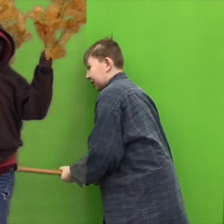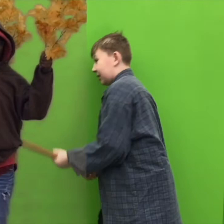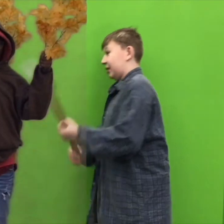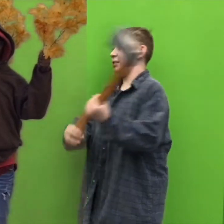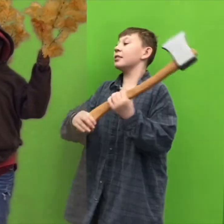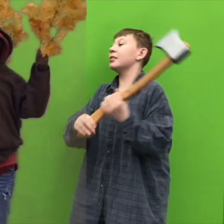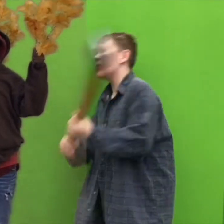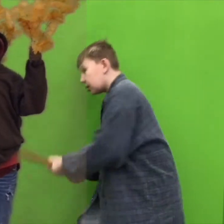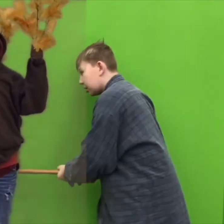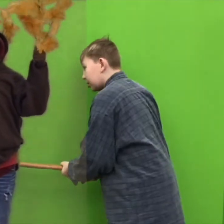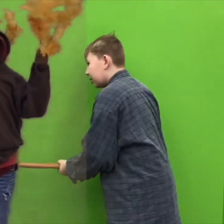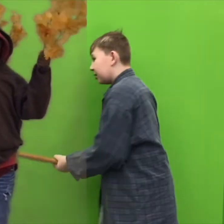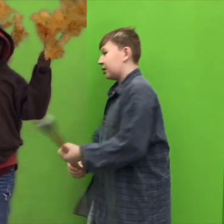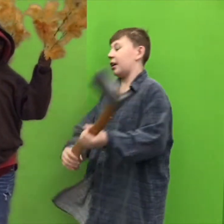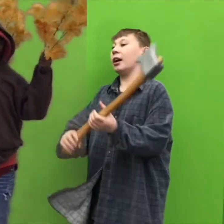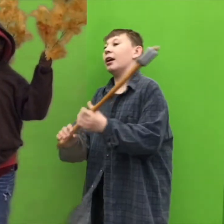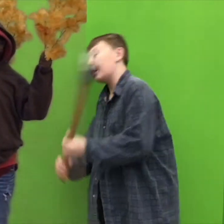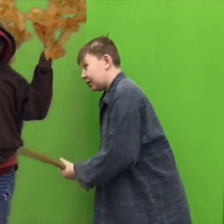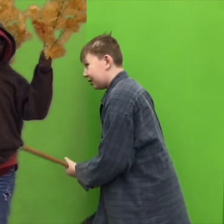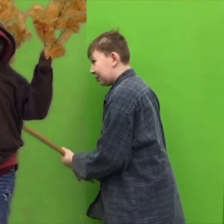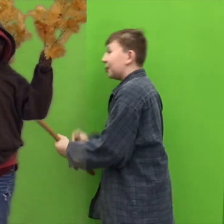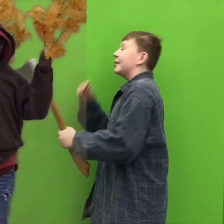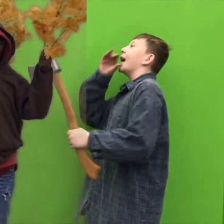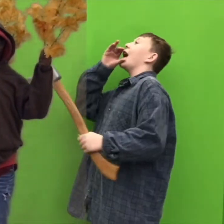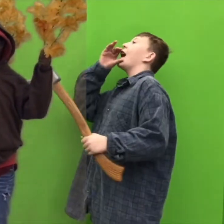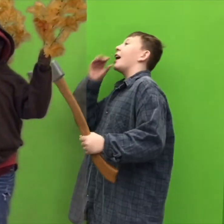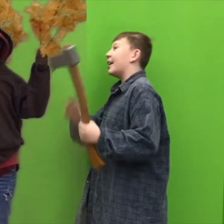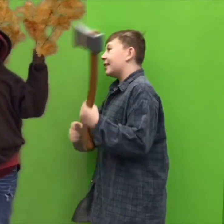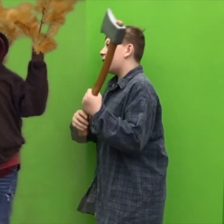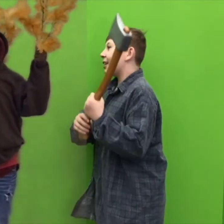let me try again timber